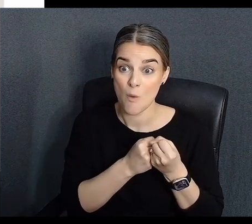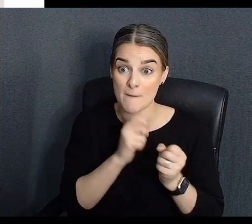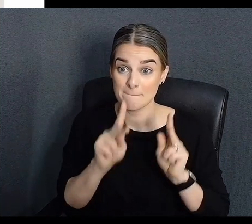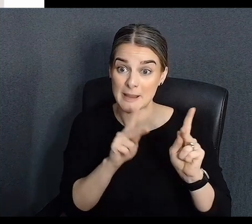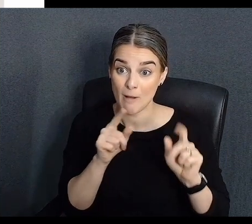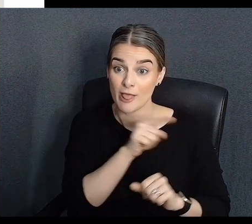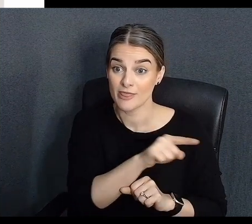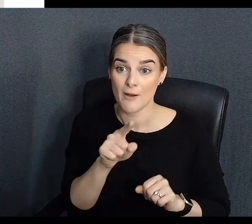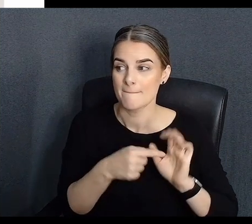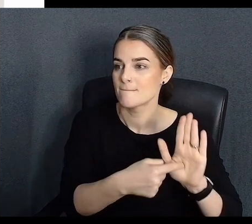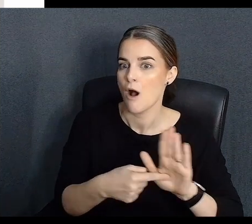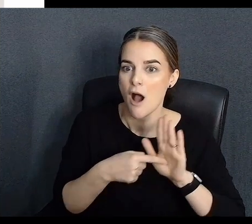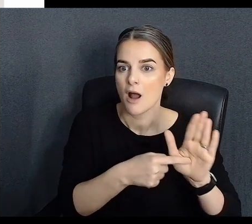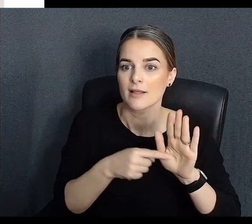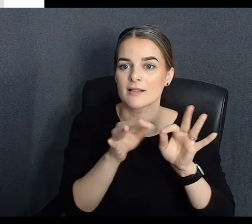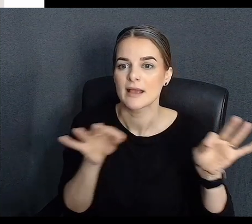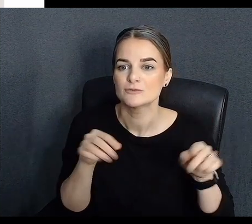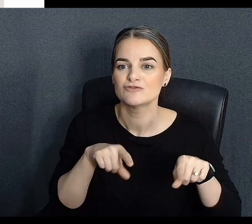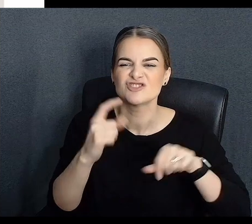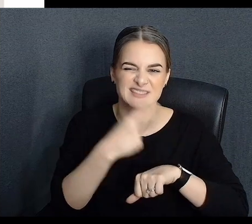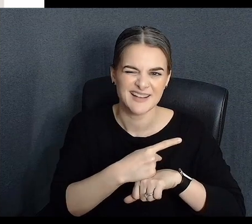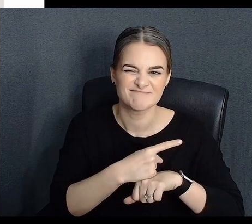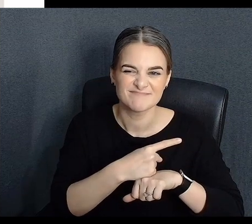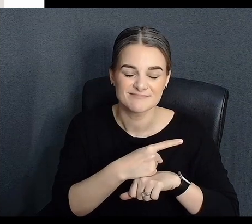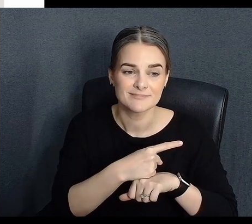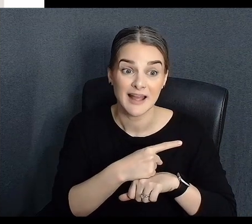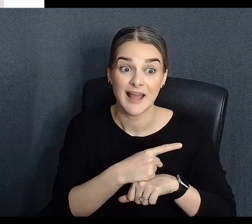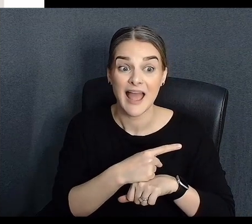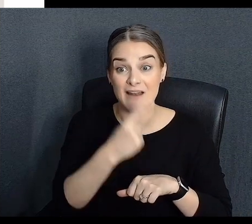language throughout the day, especially for emerging communicators, where